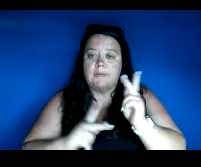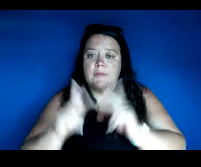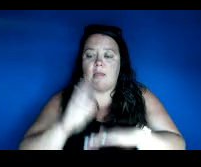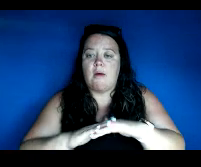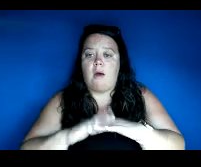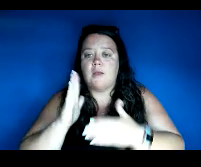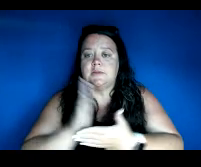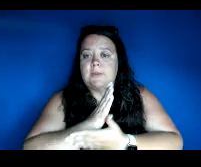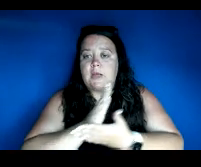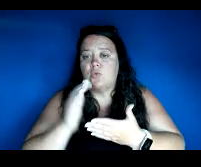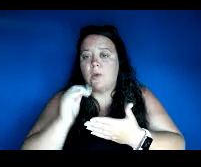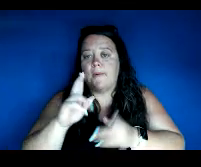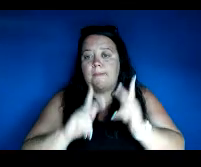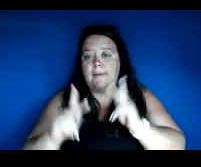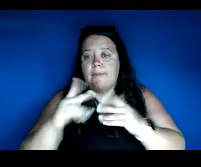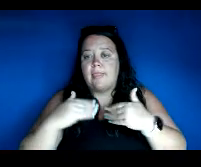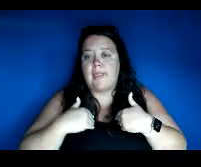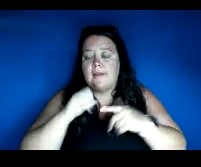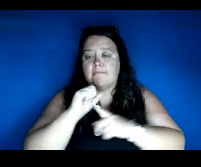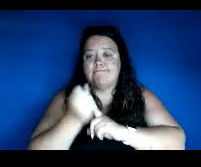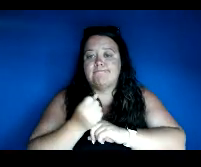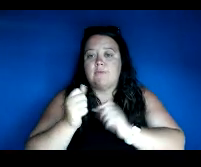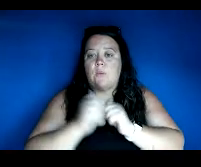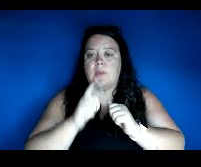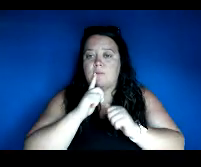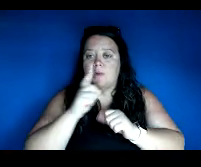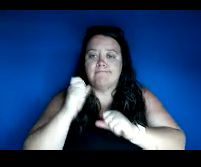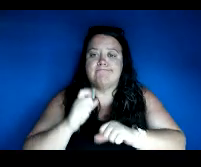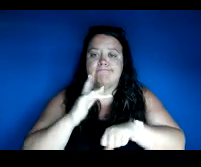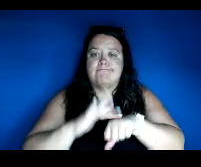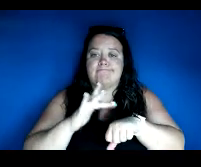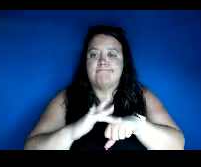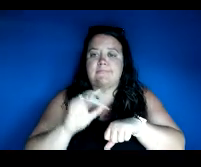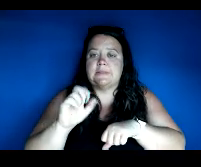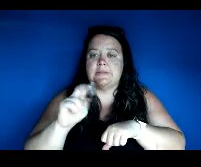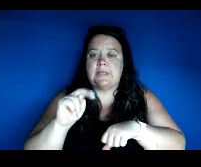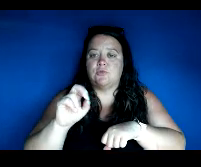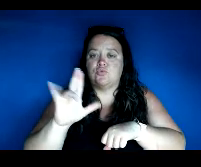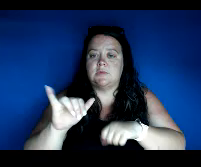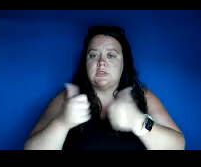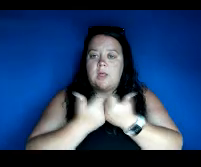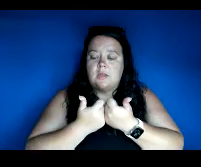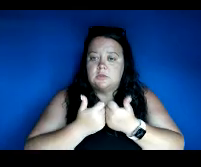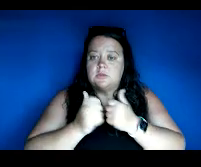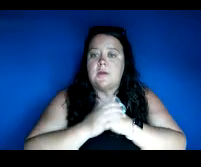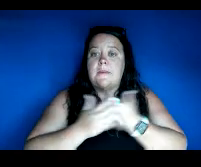that have conditions where like they may have real sensory challenges. So, you know, maybe they need to have, you know,